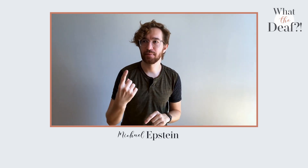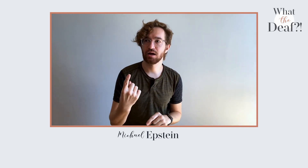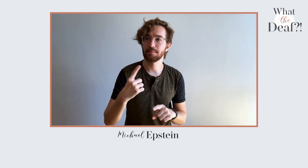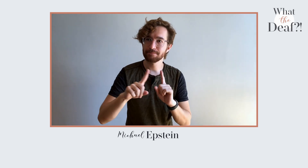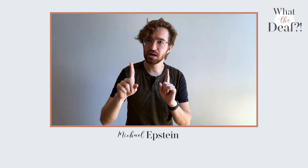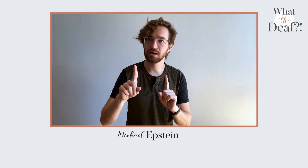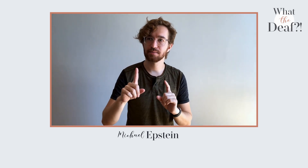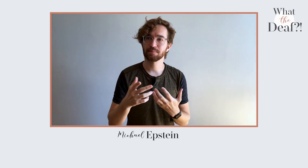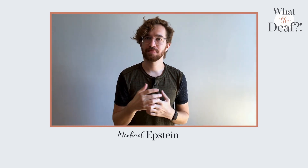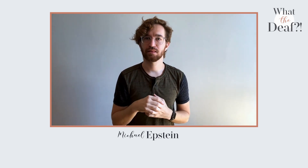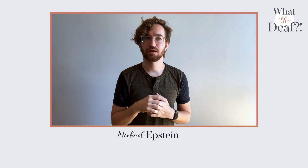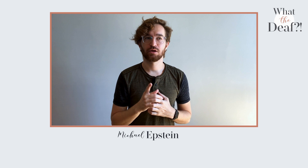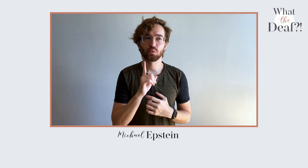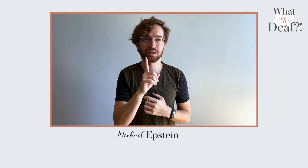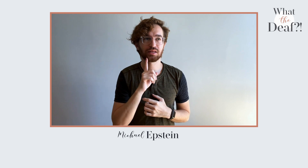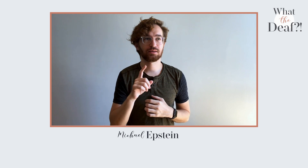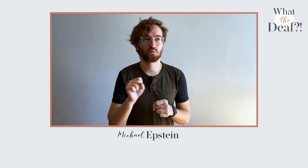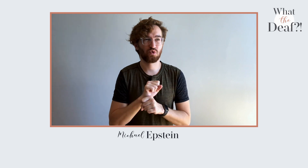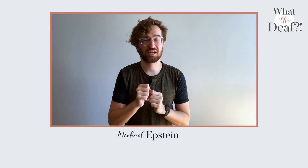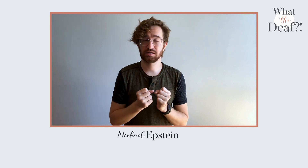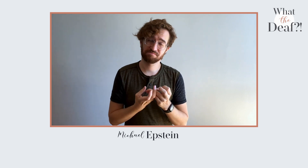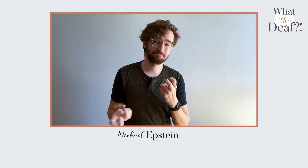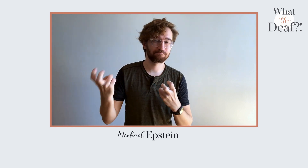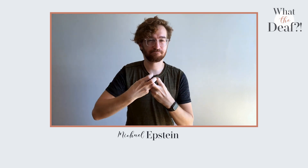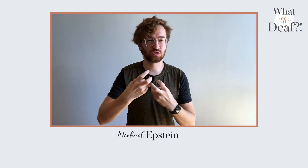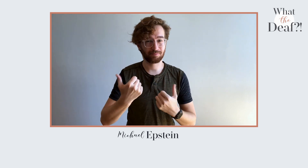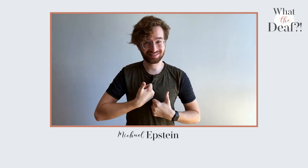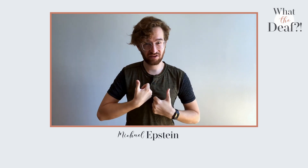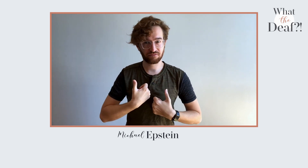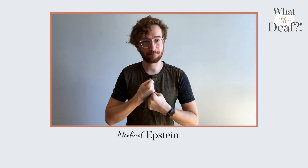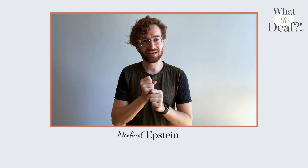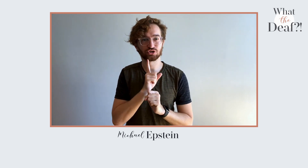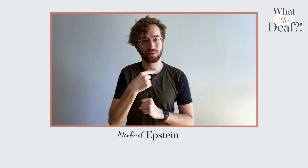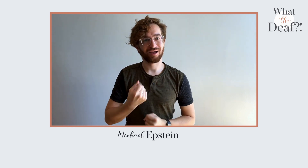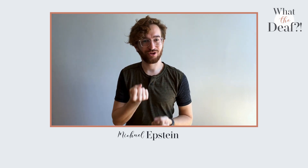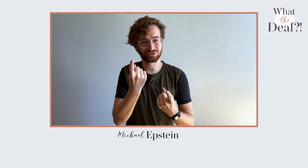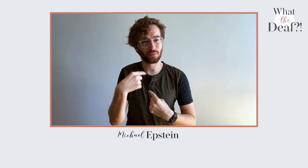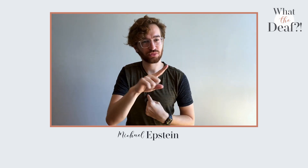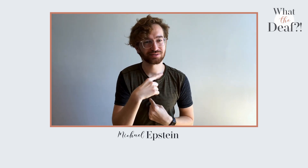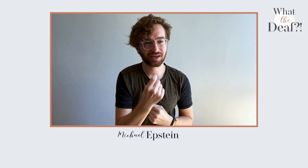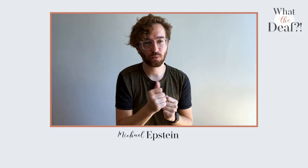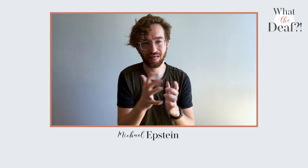is to hide my deafness, that's not my point, but I am able to make sure that I understand what others are saying